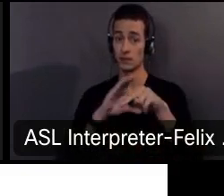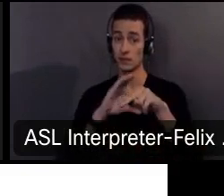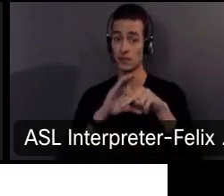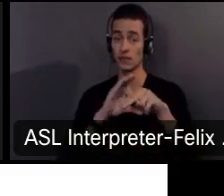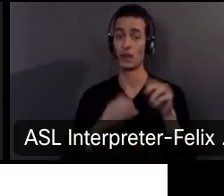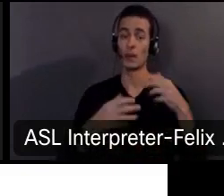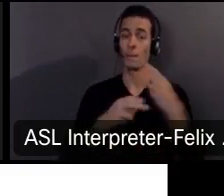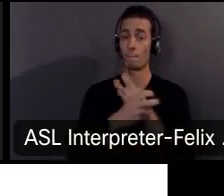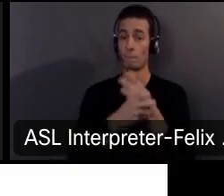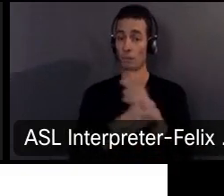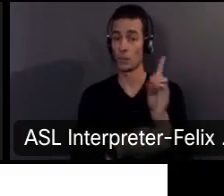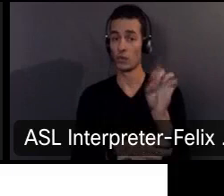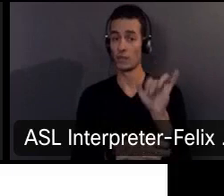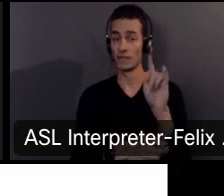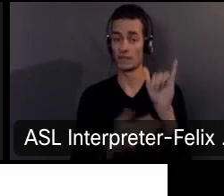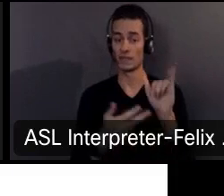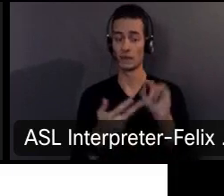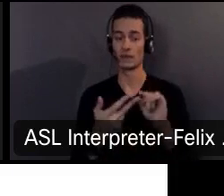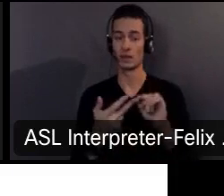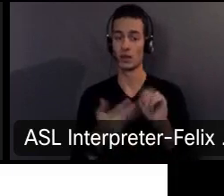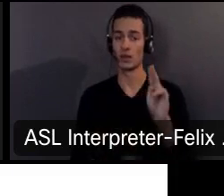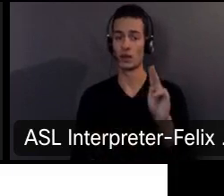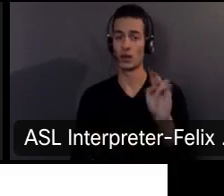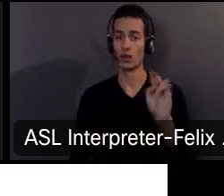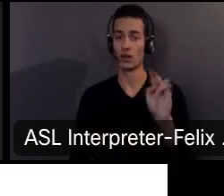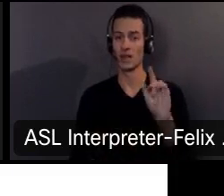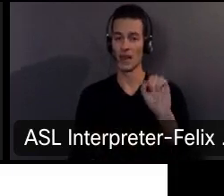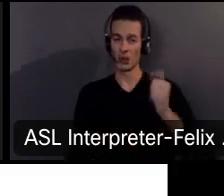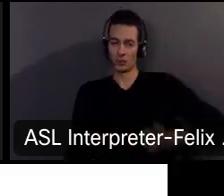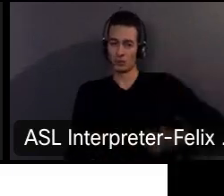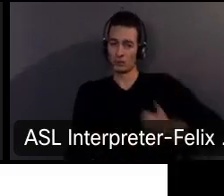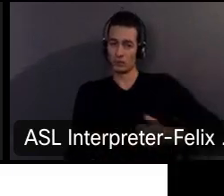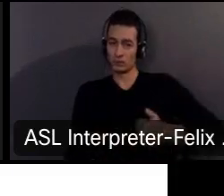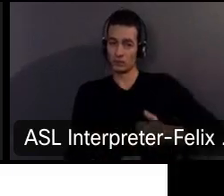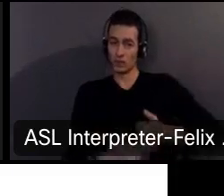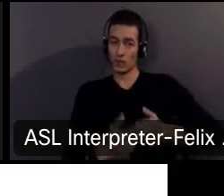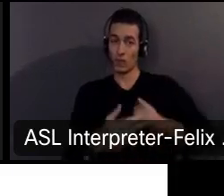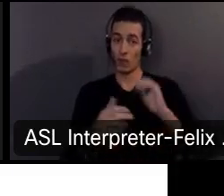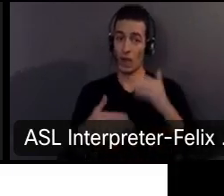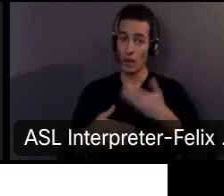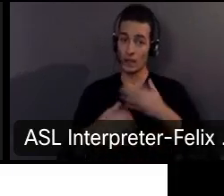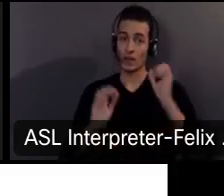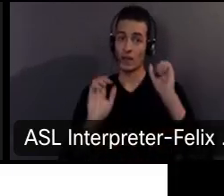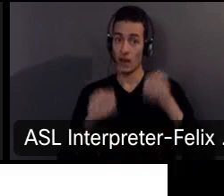That's something that a lot of folks in the community have been looking forward to, or we're happy to bring that and provide that service in 2023.